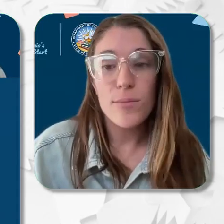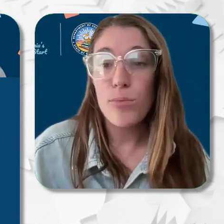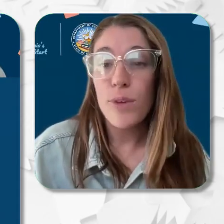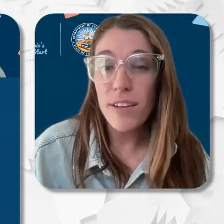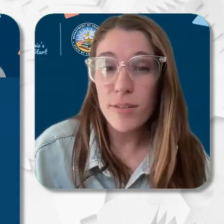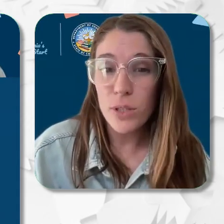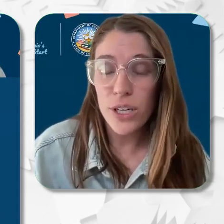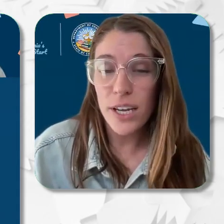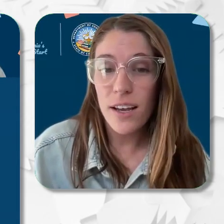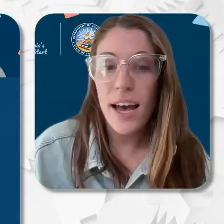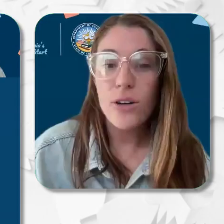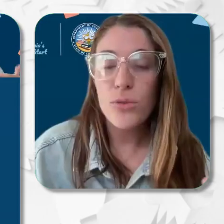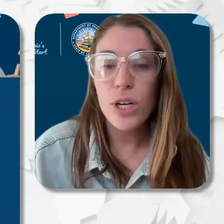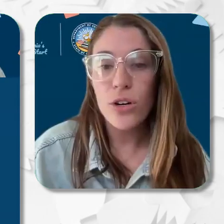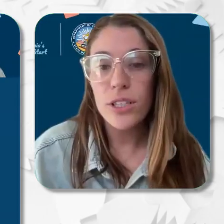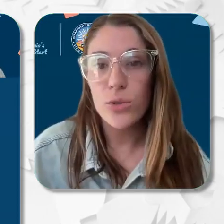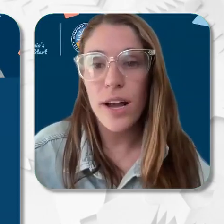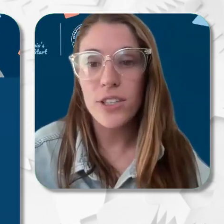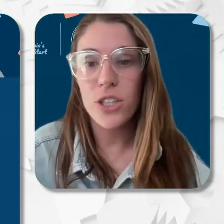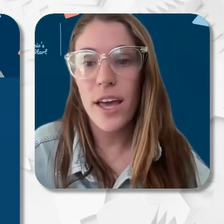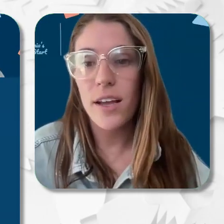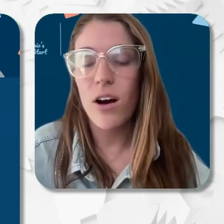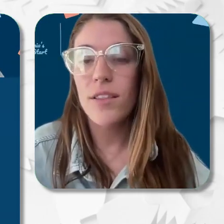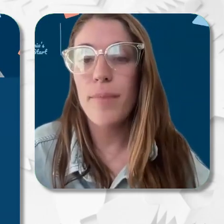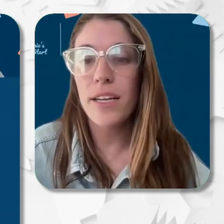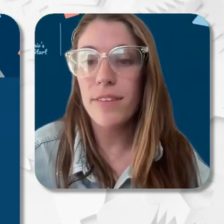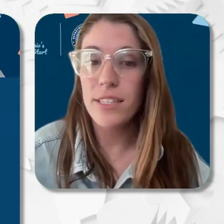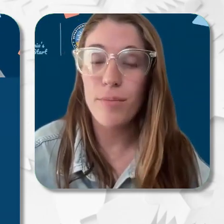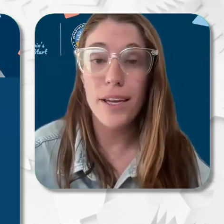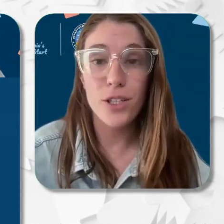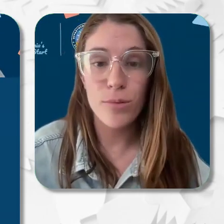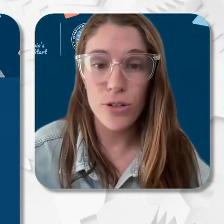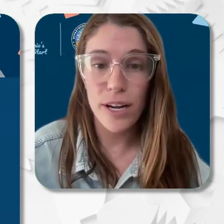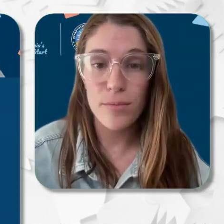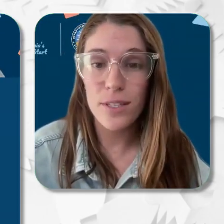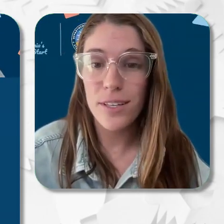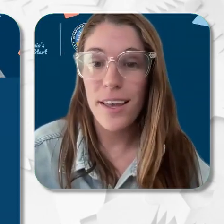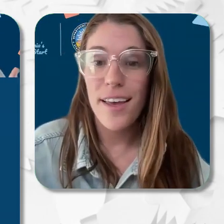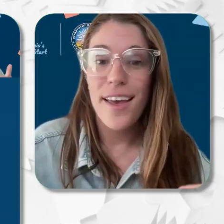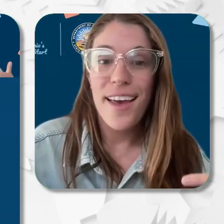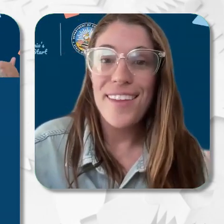as a break from learning how do you encourage or educate on the benefits of play in your programs?